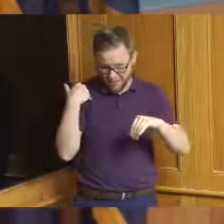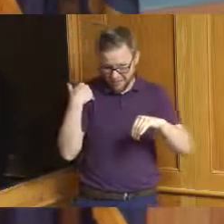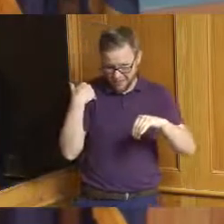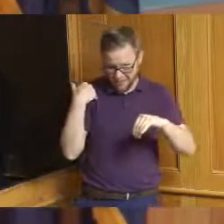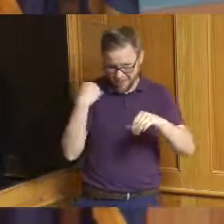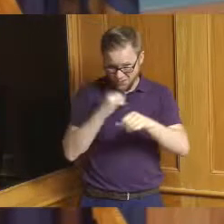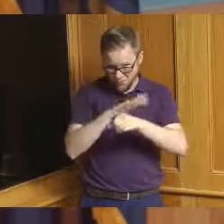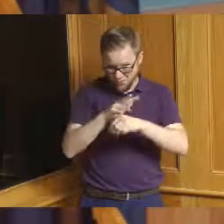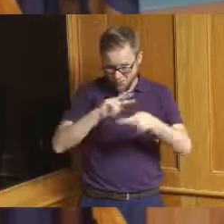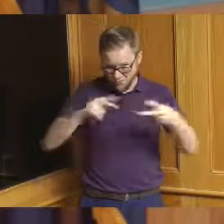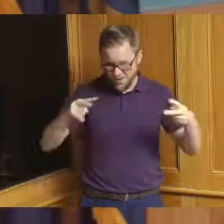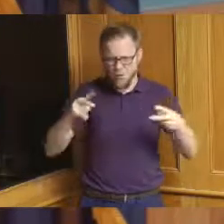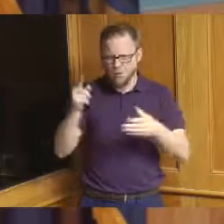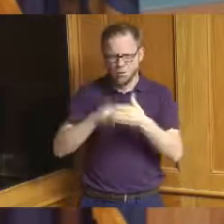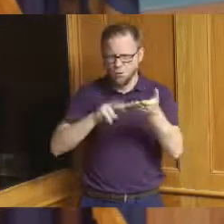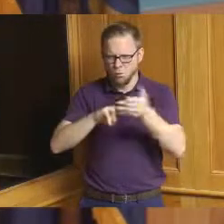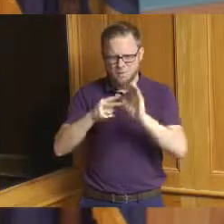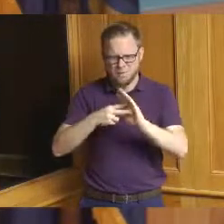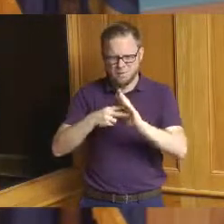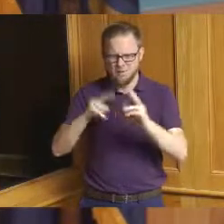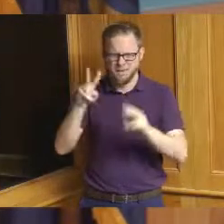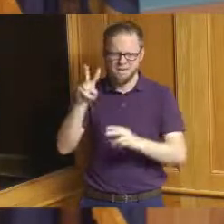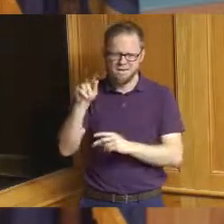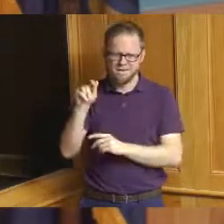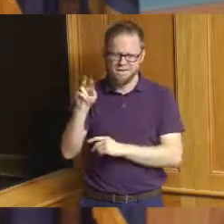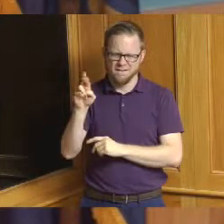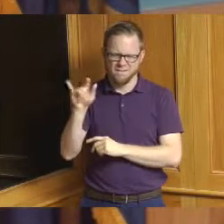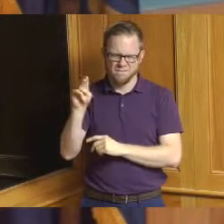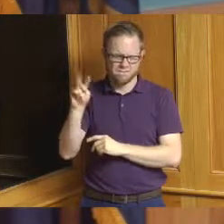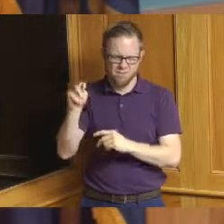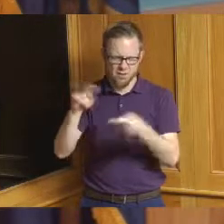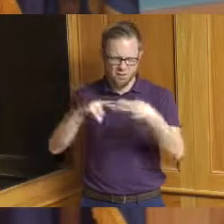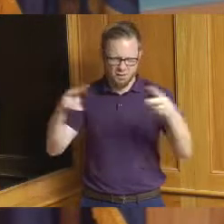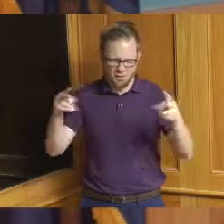makes it a variant so very similar to the flu you'll hear annually they'll try and create a